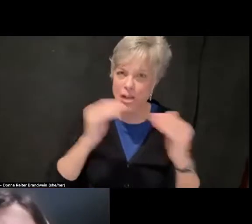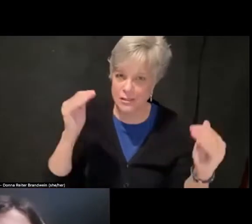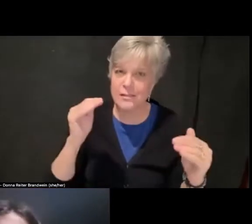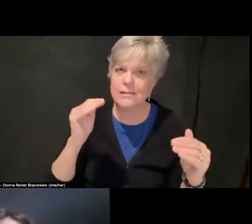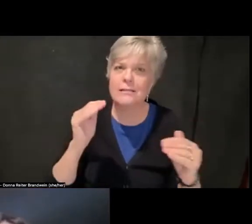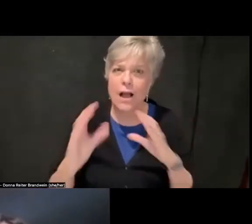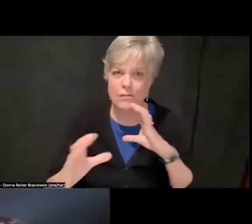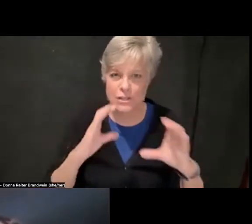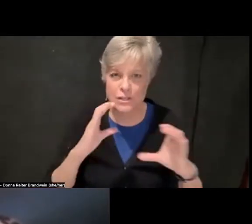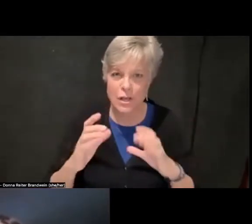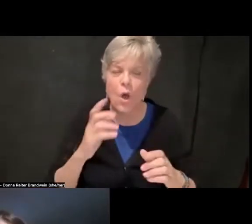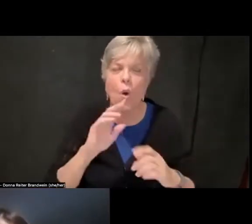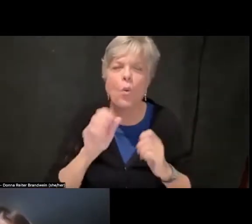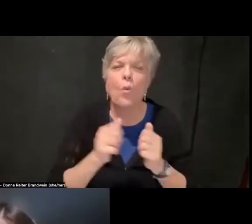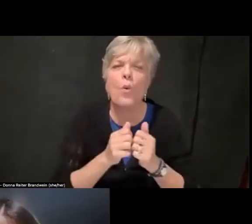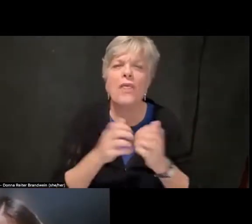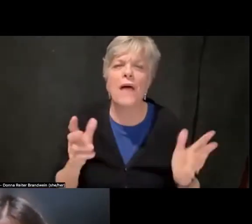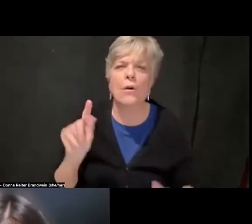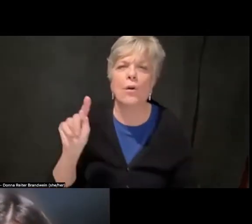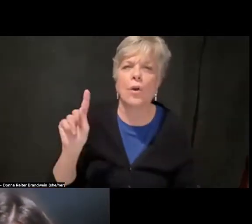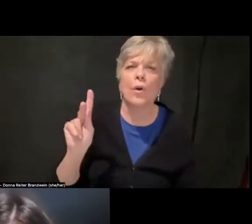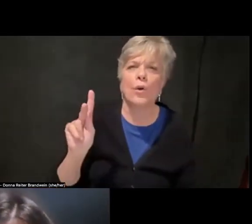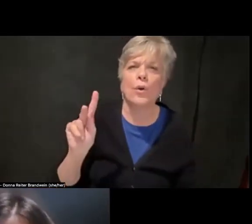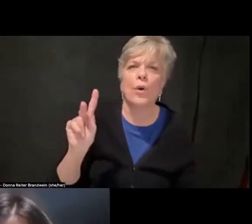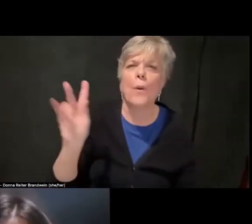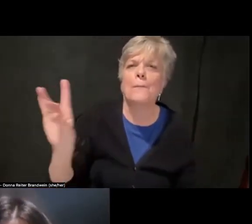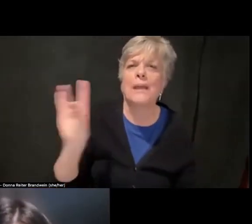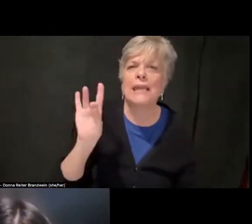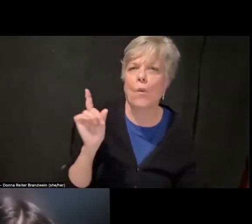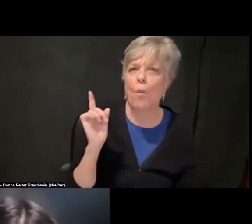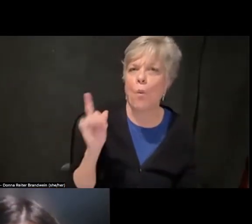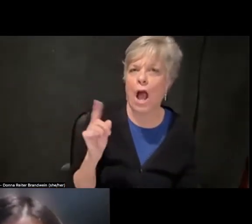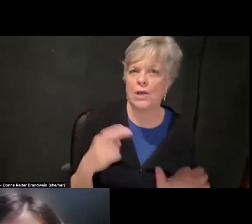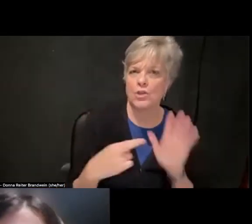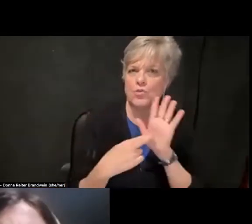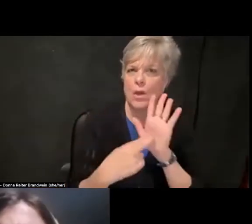Infuse disability culture and history into the curriculum.